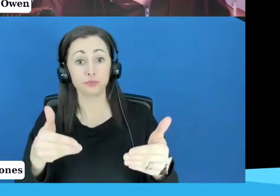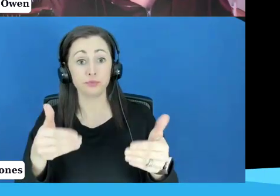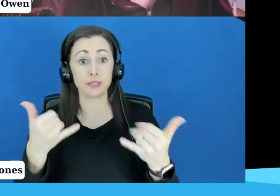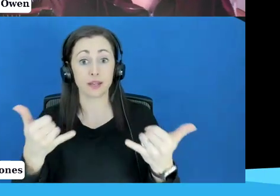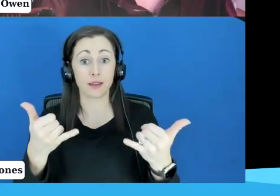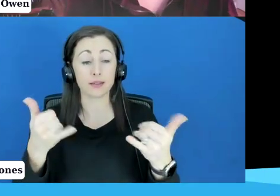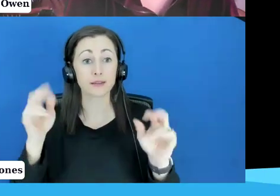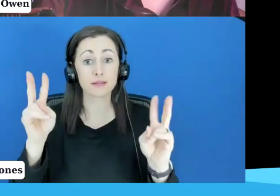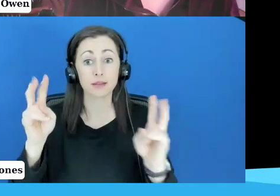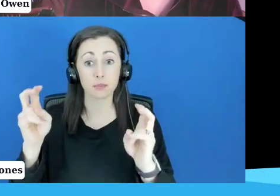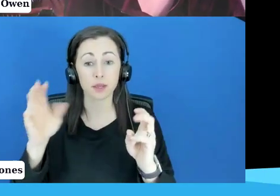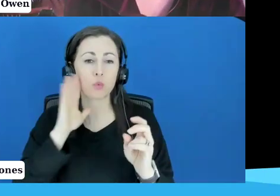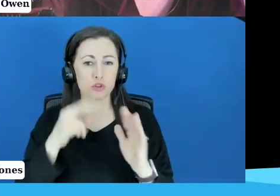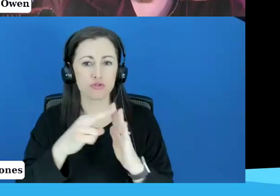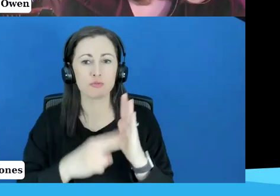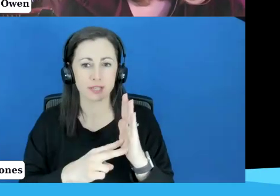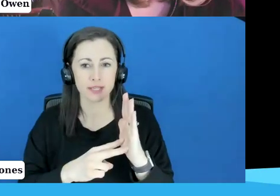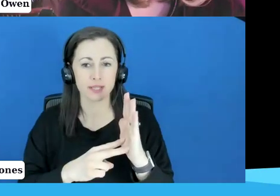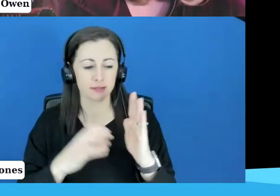I want to read a section from an essay called: